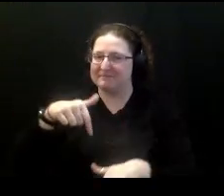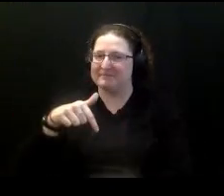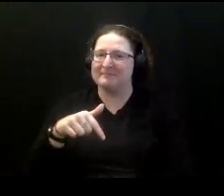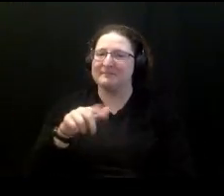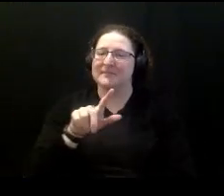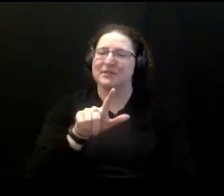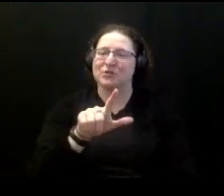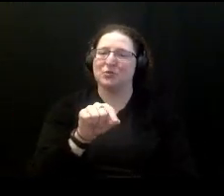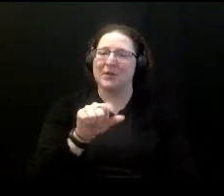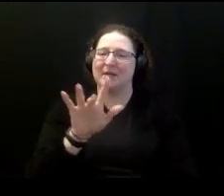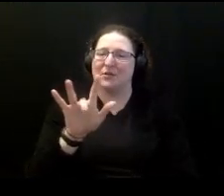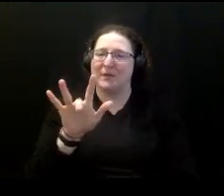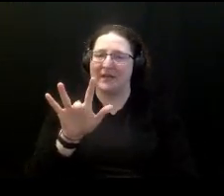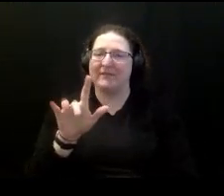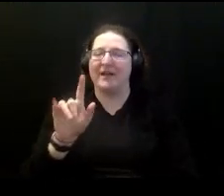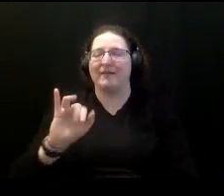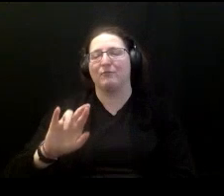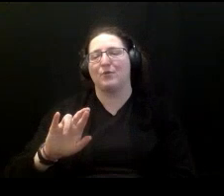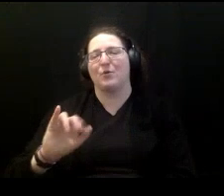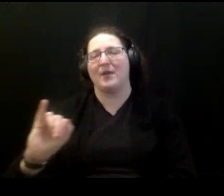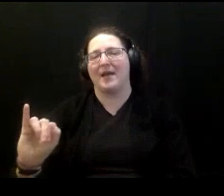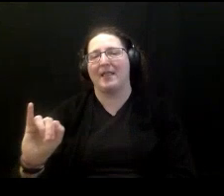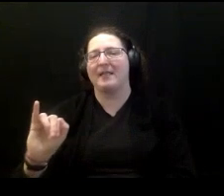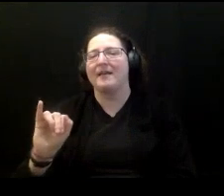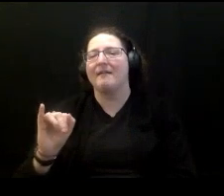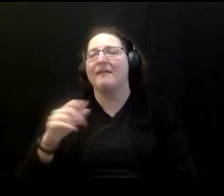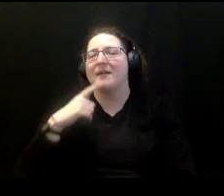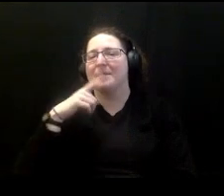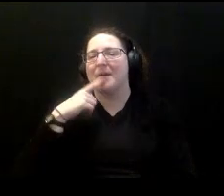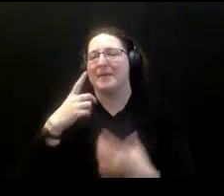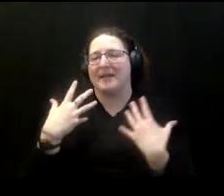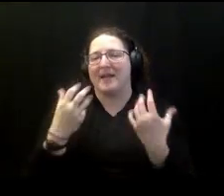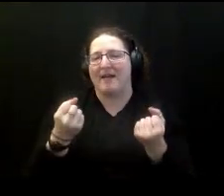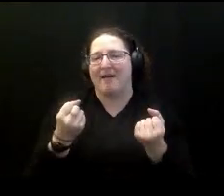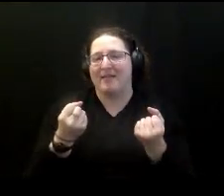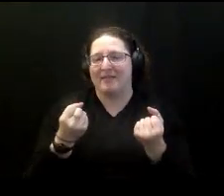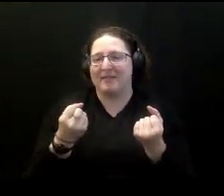Health Risk Assessment kickoff introduction. This represents one of the Rhode Island Department of